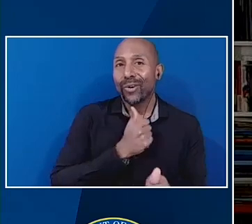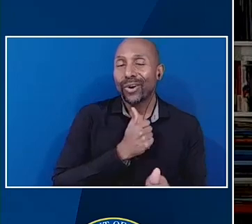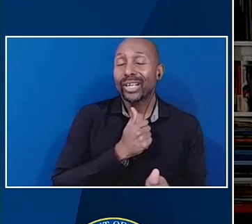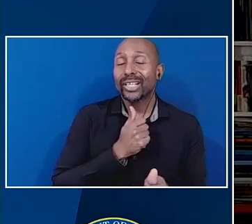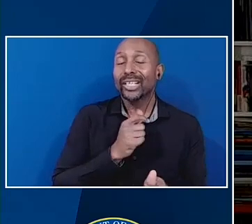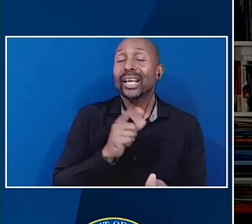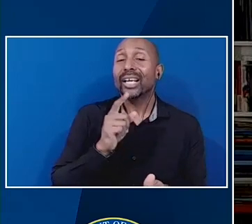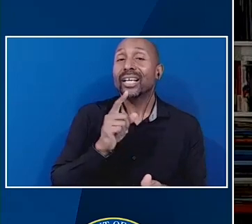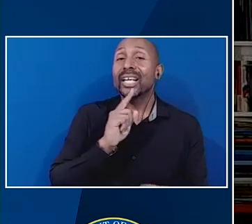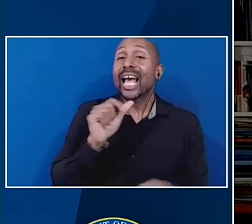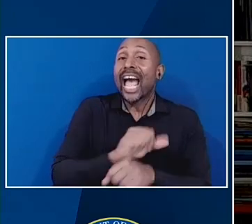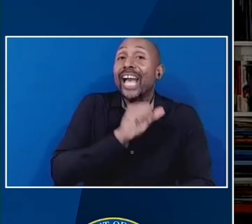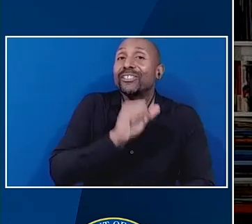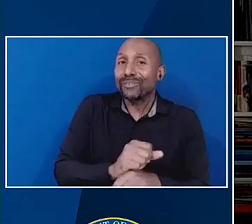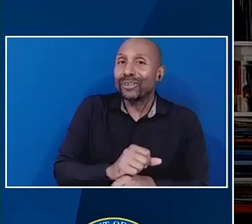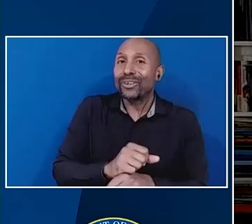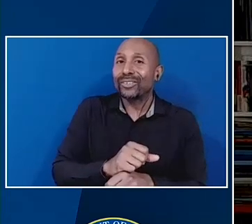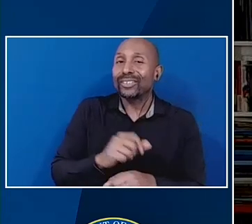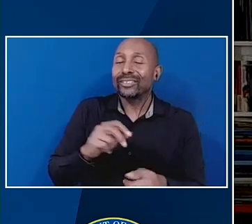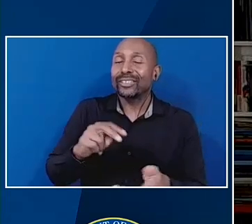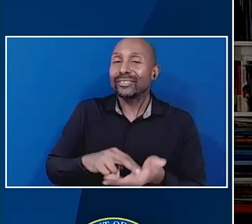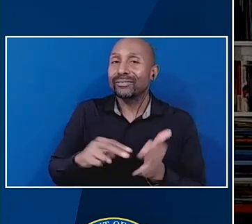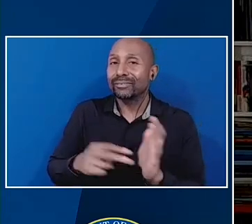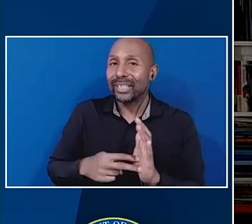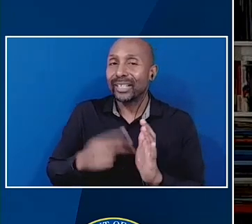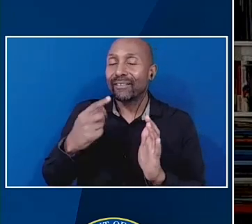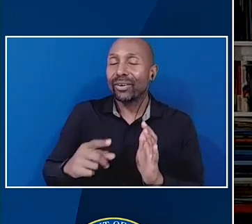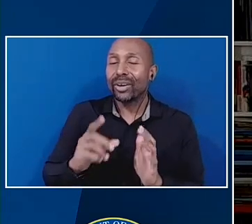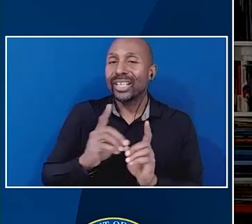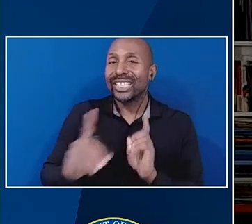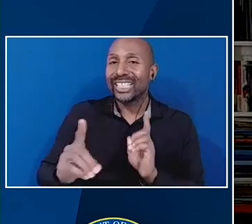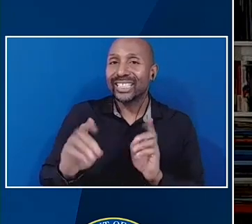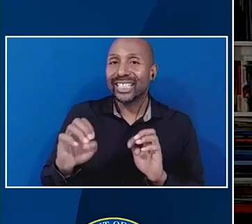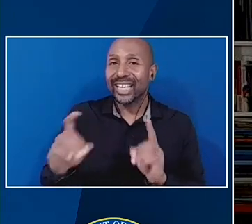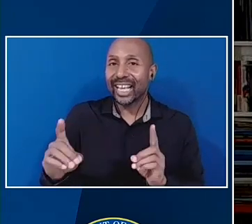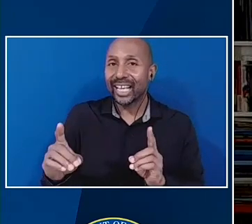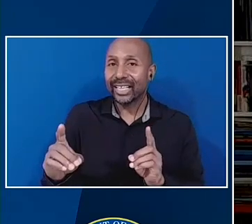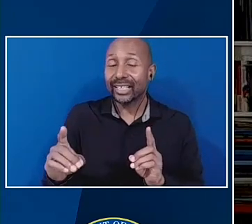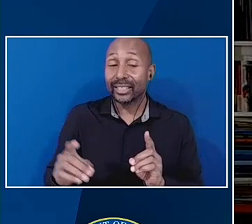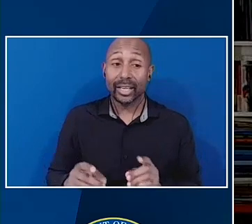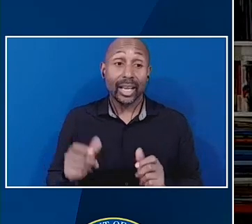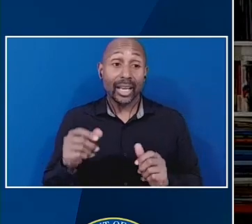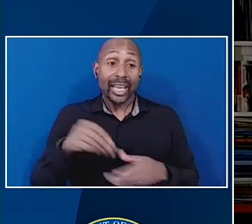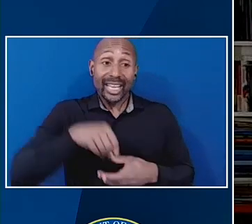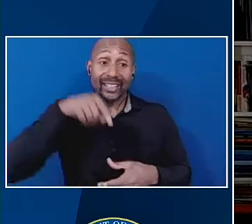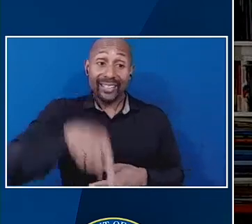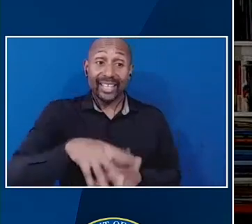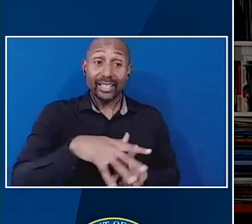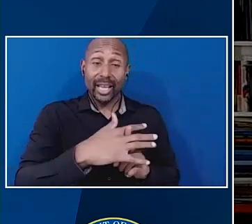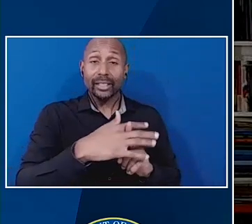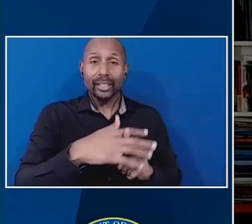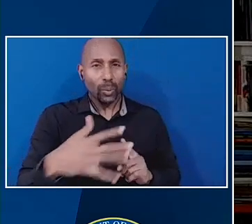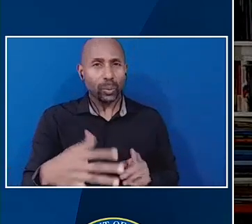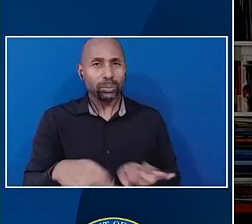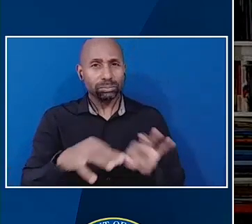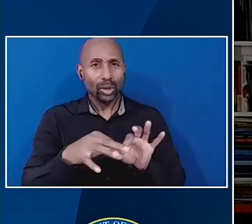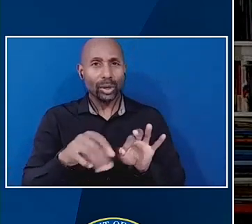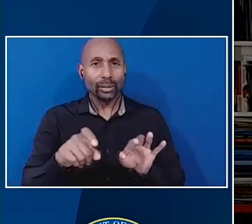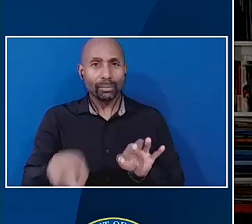Just because you're referring to it here and it's fairly consequential in this context that definition needs to be pretty ironclad. Thank you.